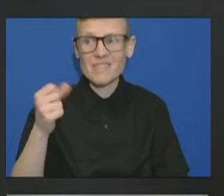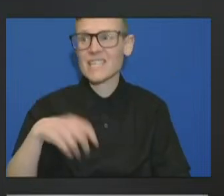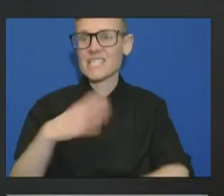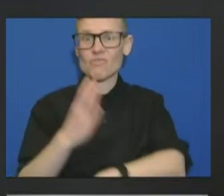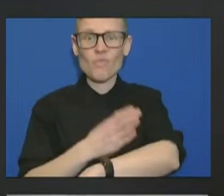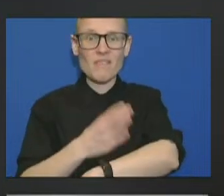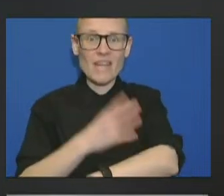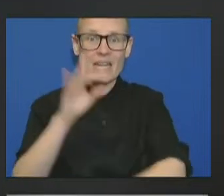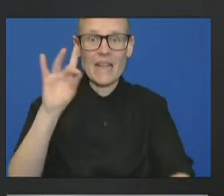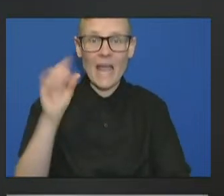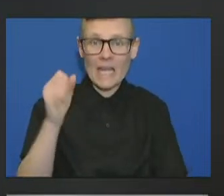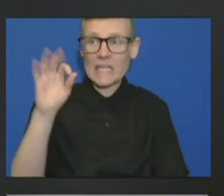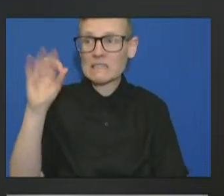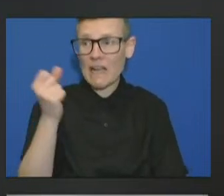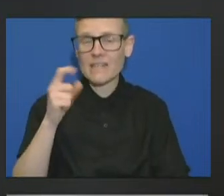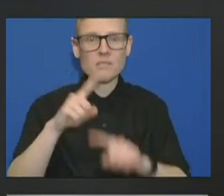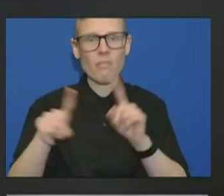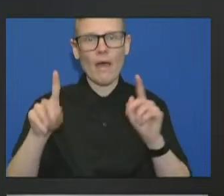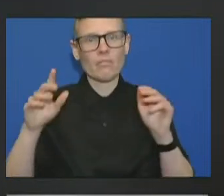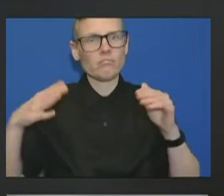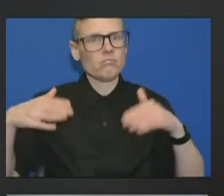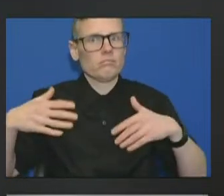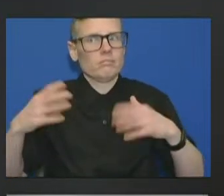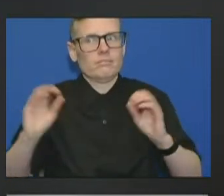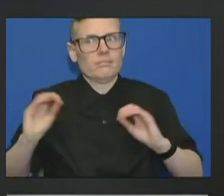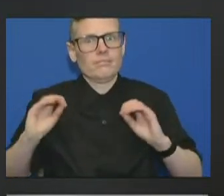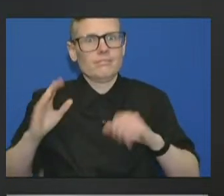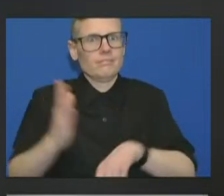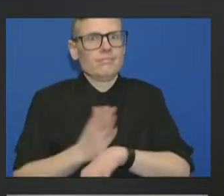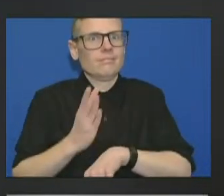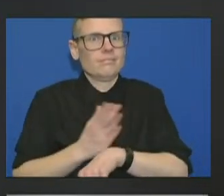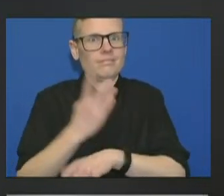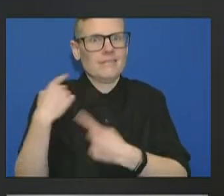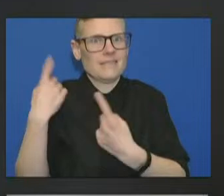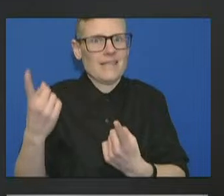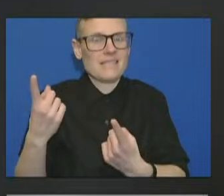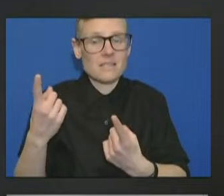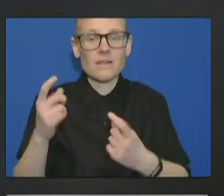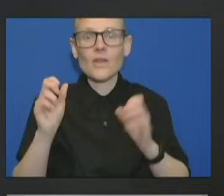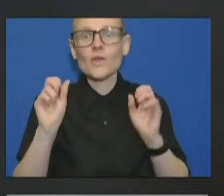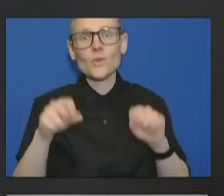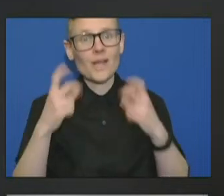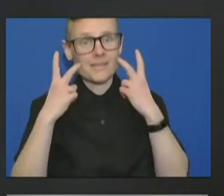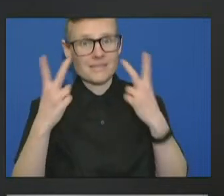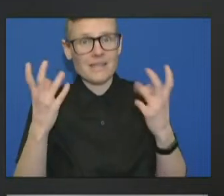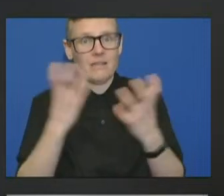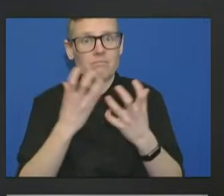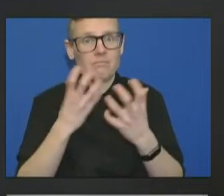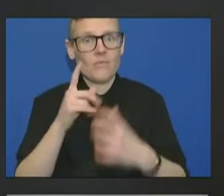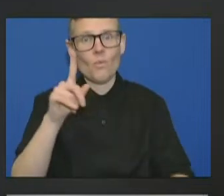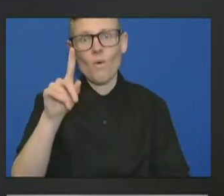in the 1950s, renovated in the 1980s and 90s and haven't been